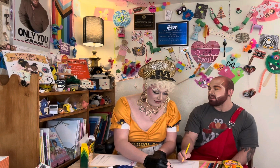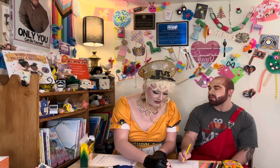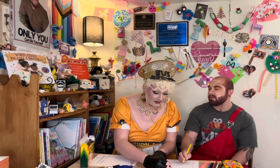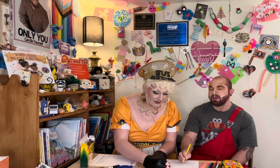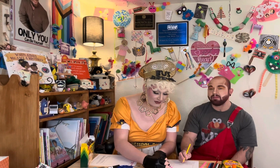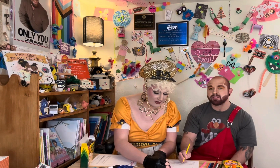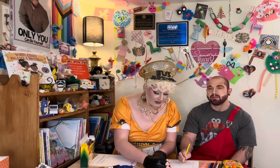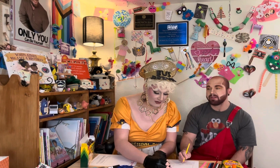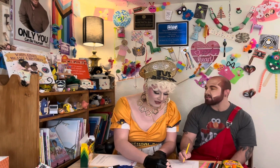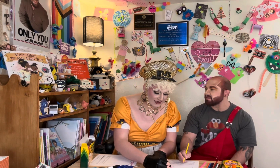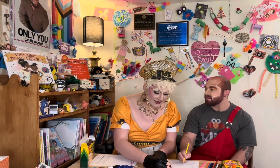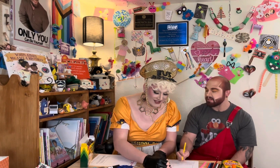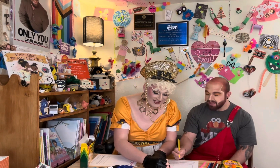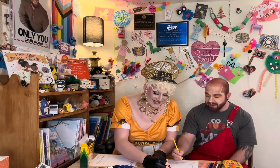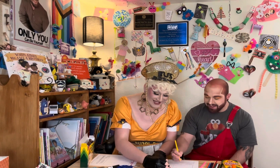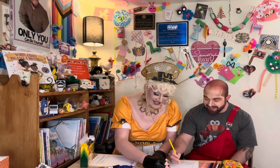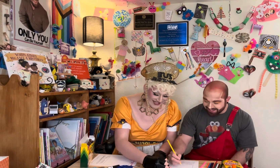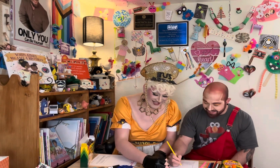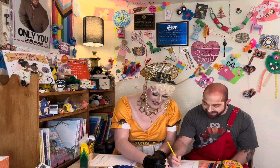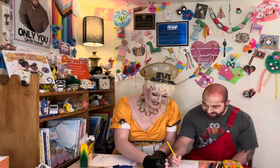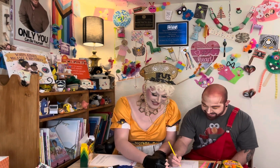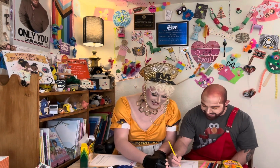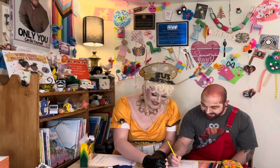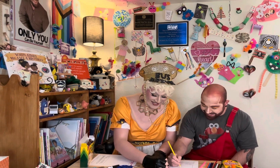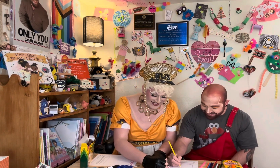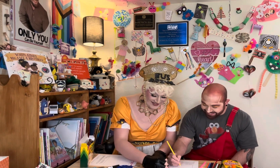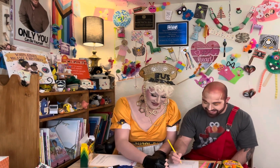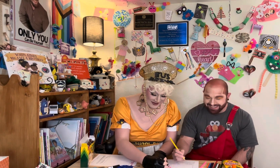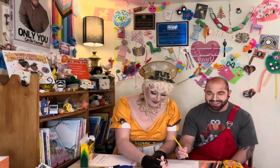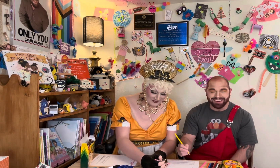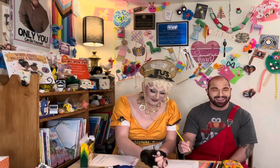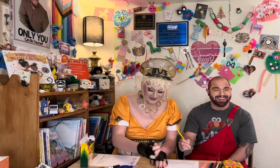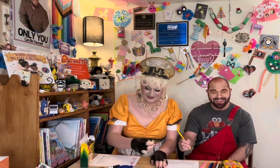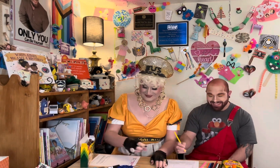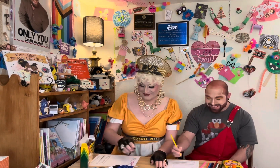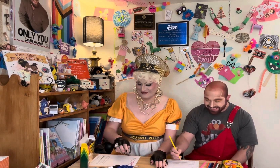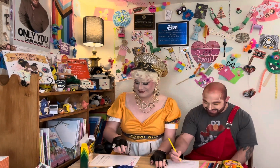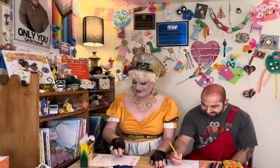during Meet Mr. Buster? *Laughs*